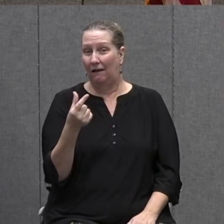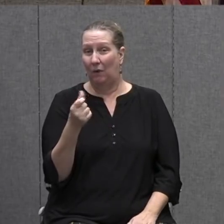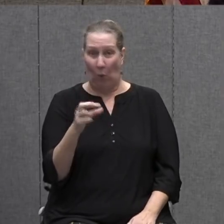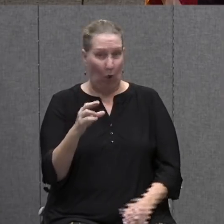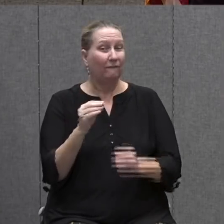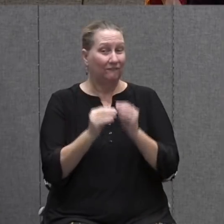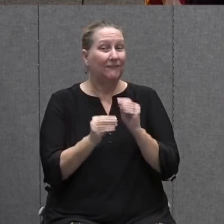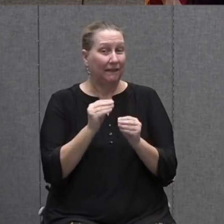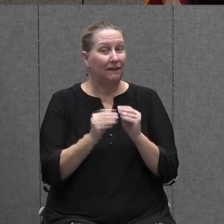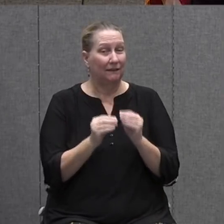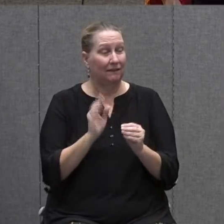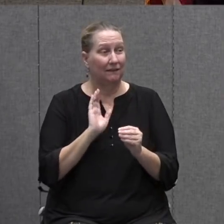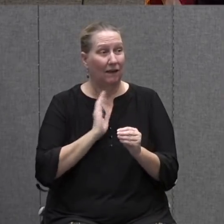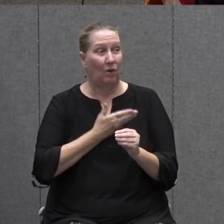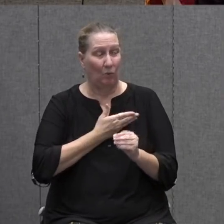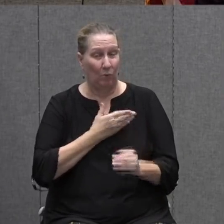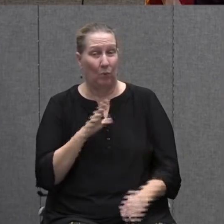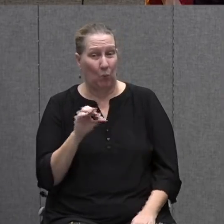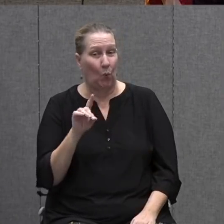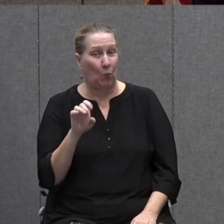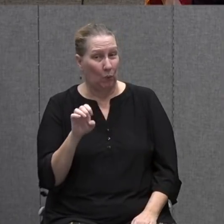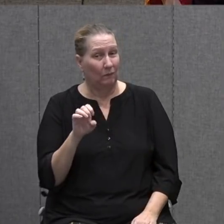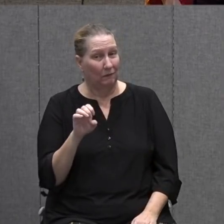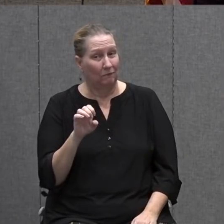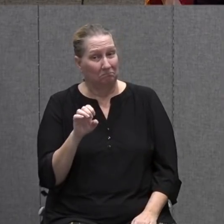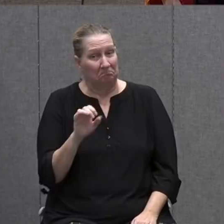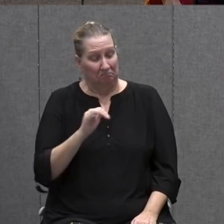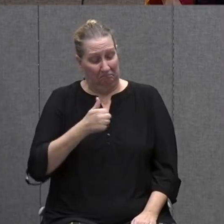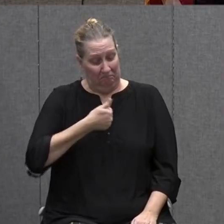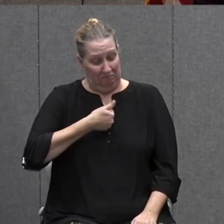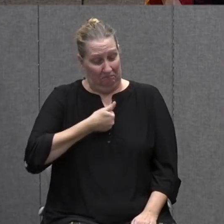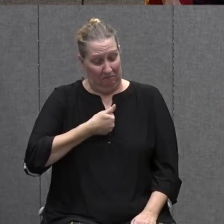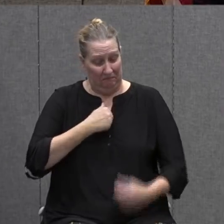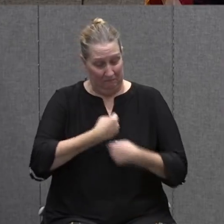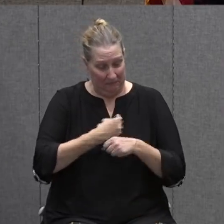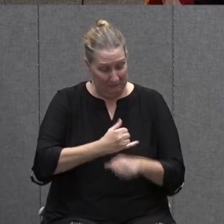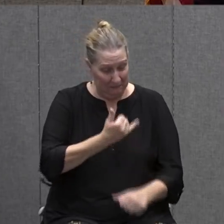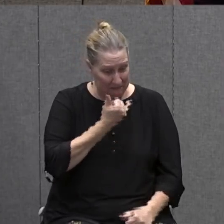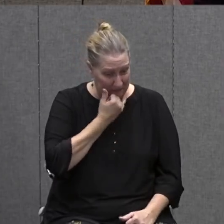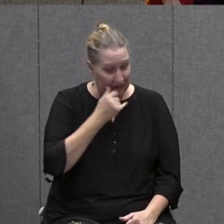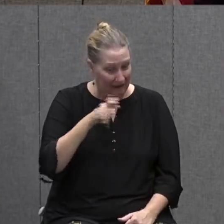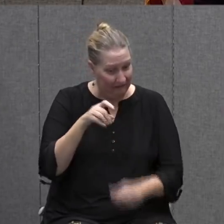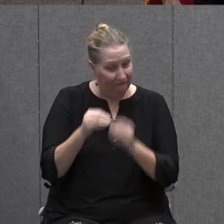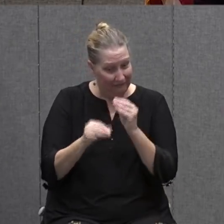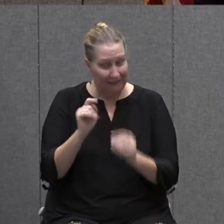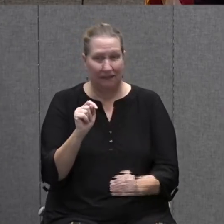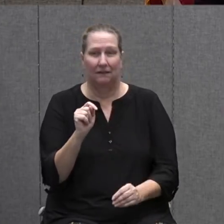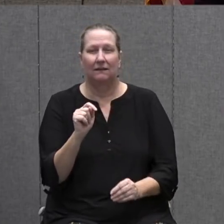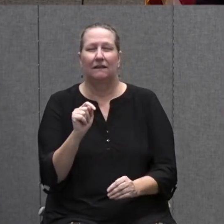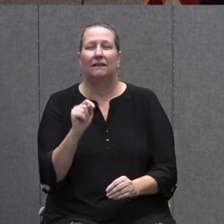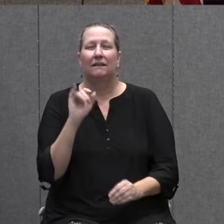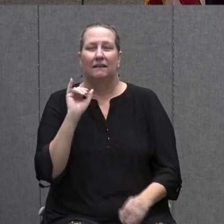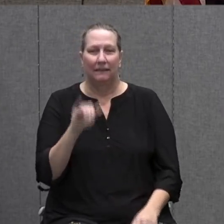So here's my letter H represented with these two dash lines period to show that that's one letter.